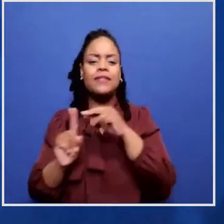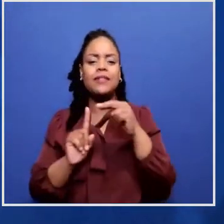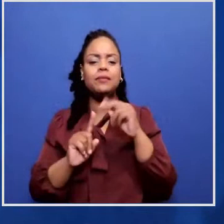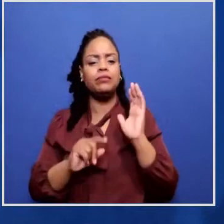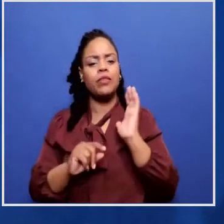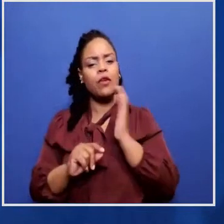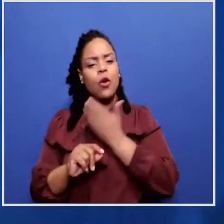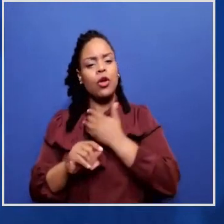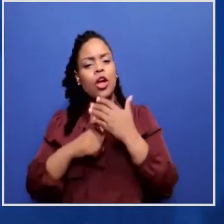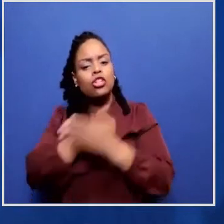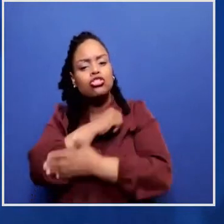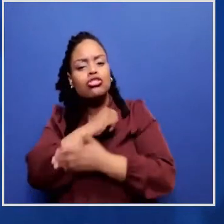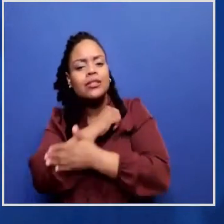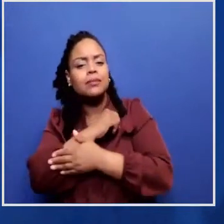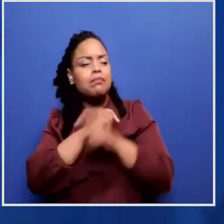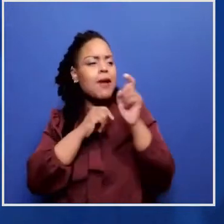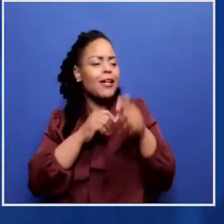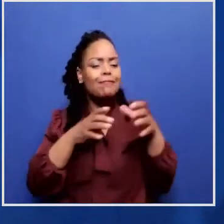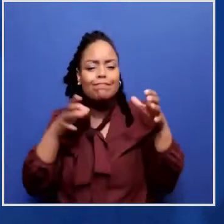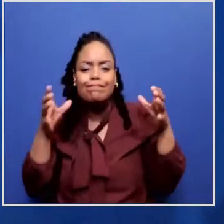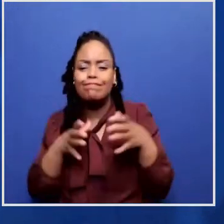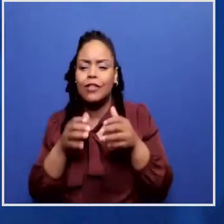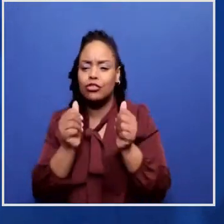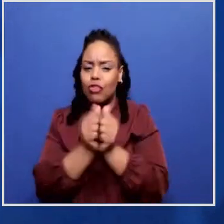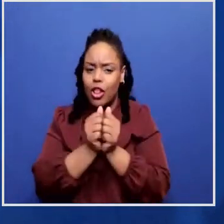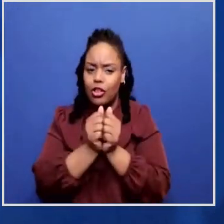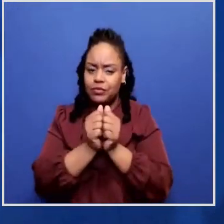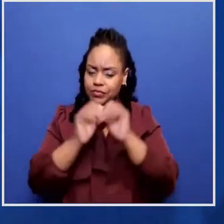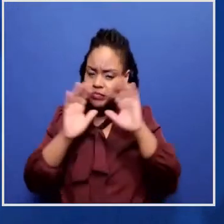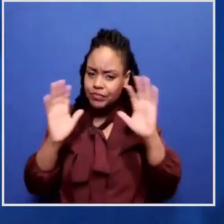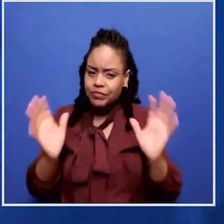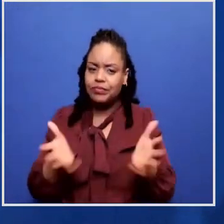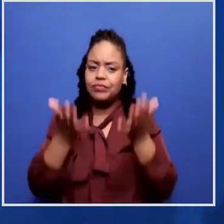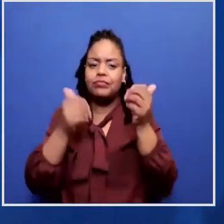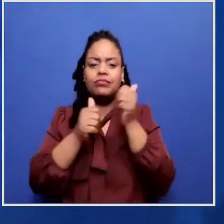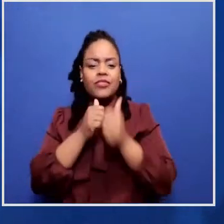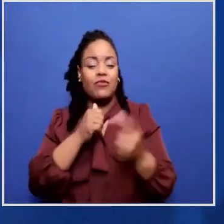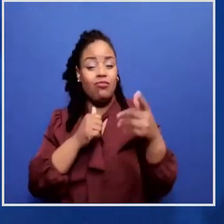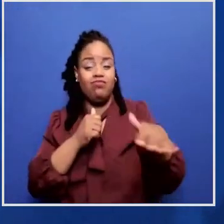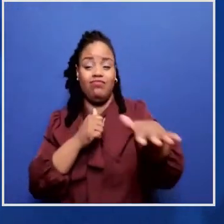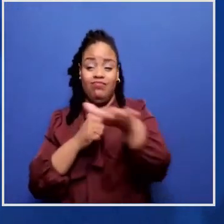WE NEED TO BRING TOGETHER THE DIFFERENT VOICES OF OUR COUNTRY, AND UNITE SO WE CAN